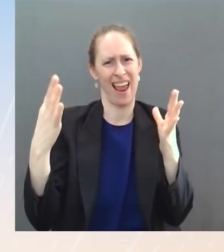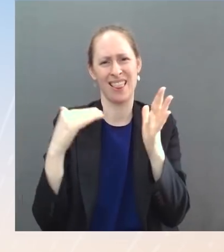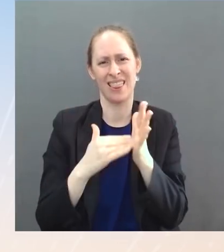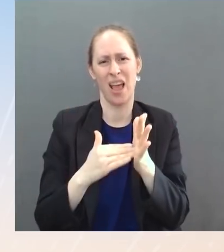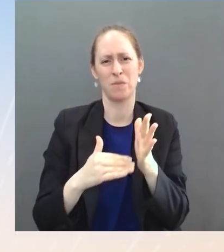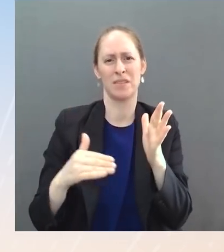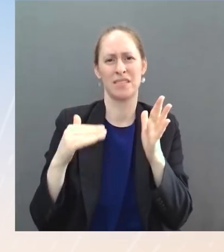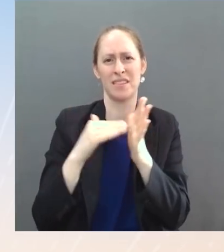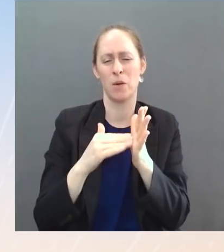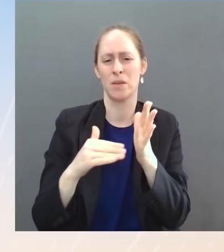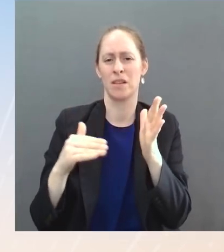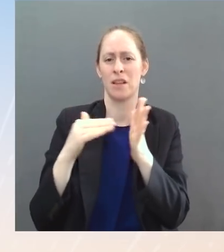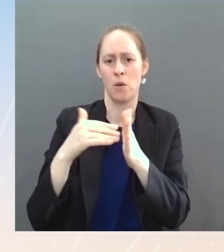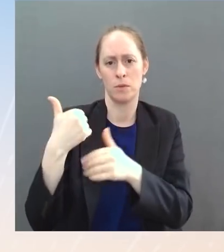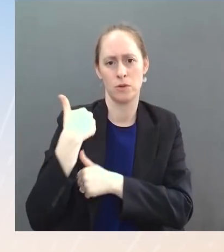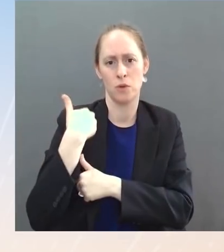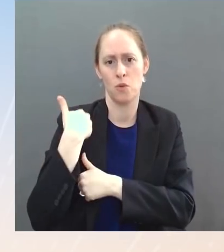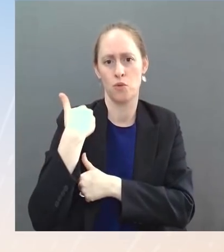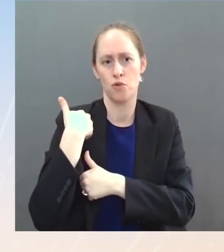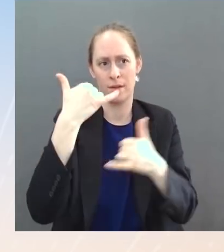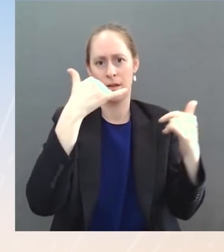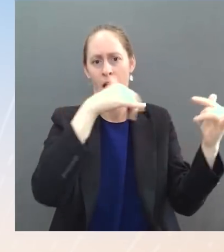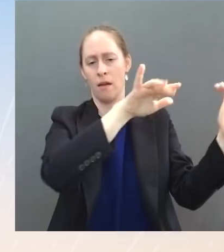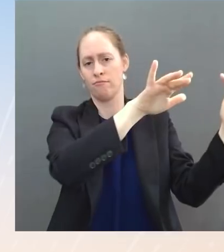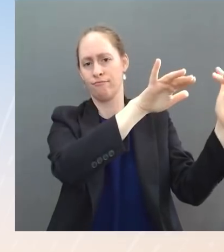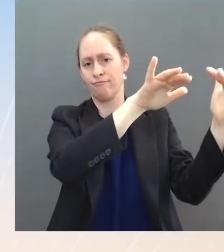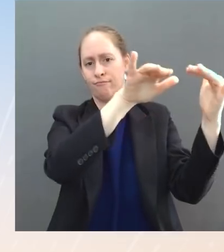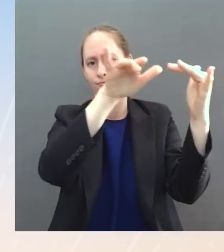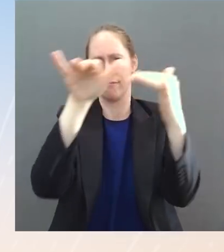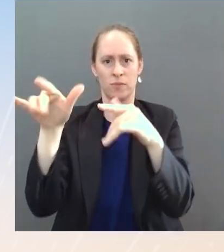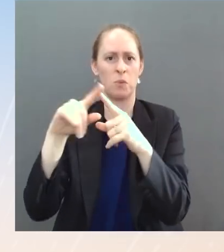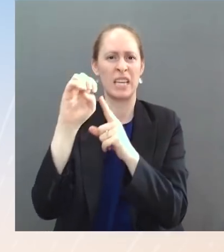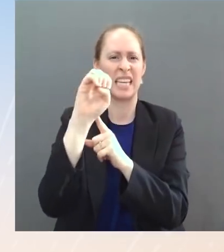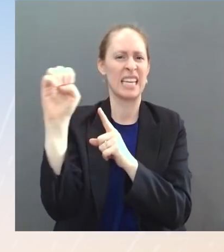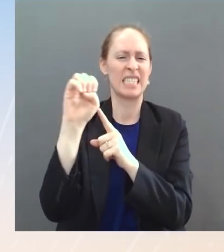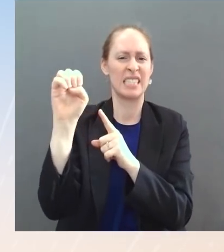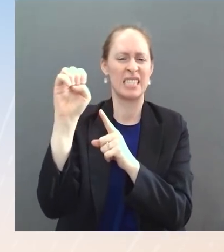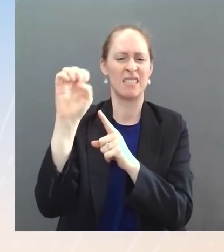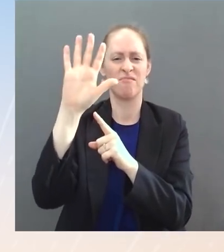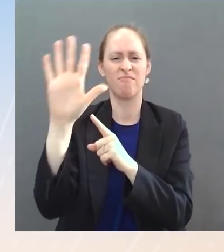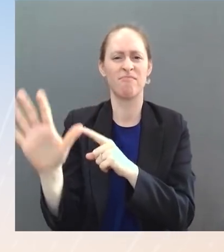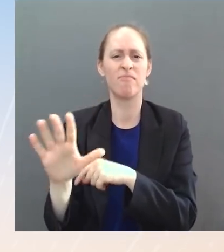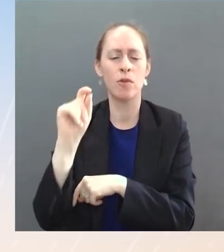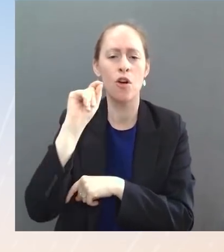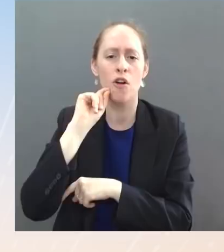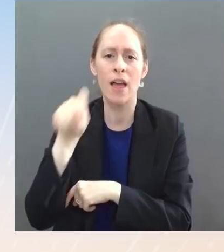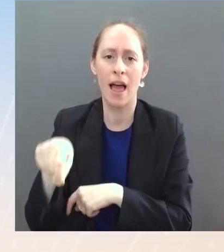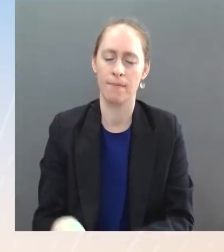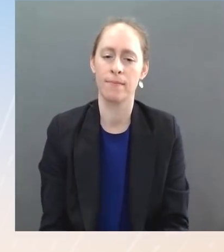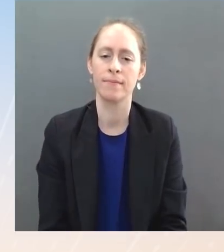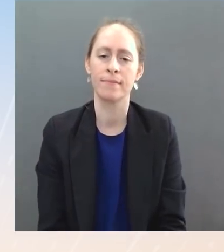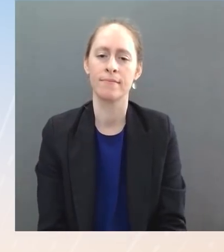We assess Russia will focus on defeating the Ukrainian forces in the broader Luhansk and Donetsk provinces,